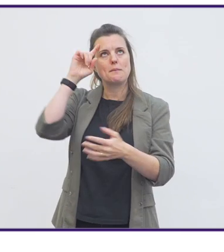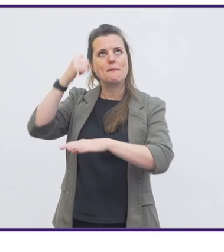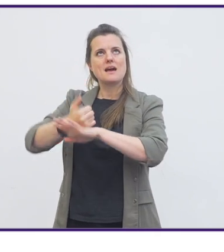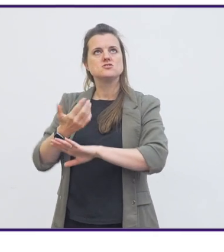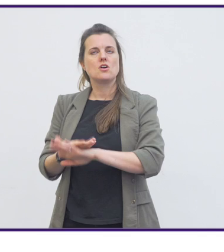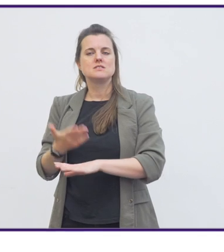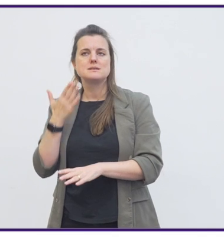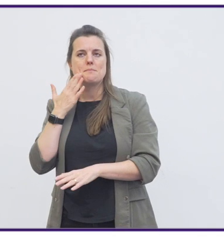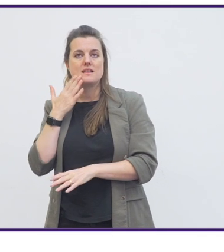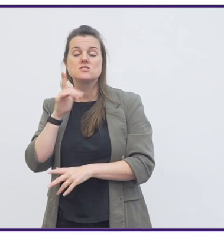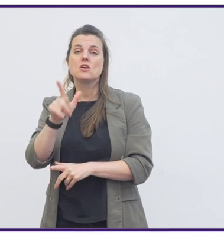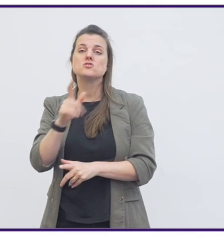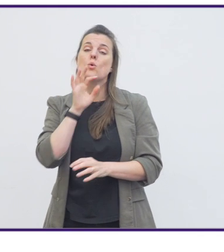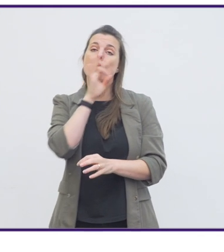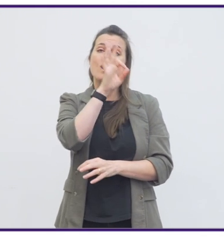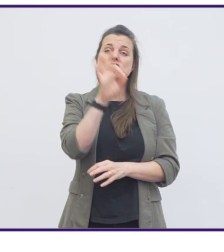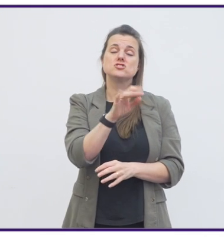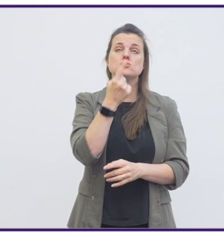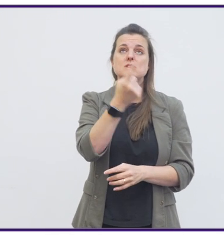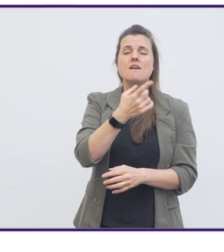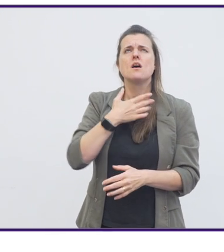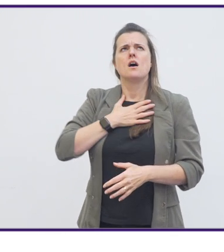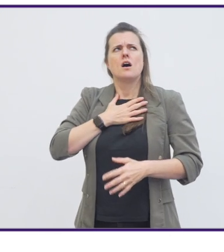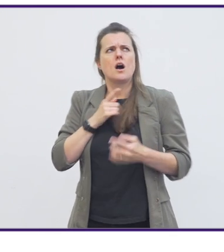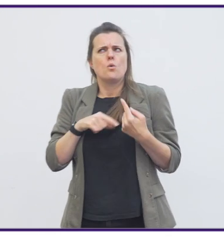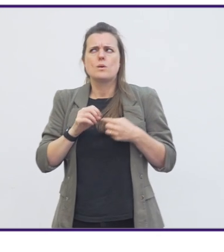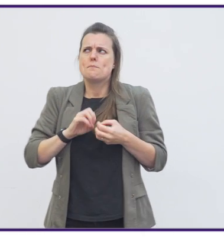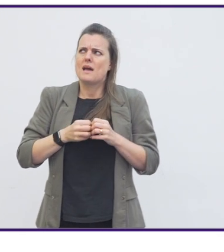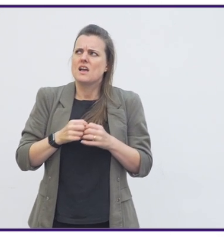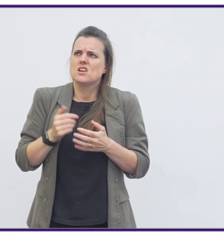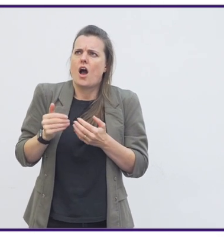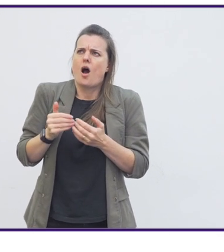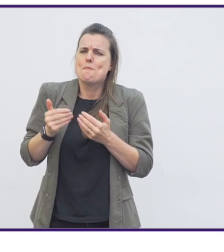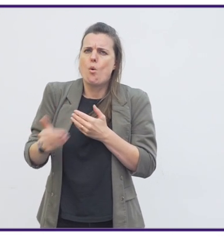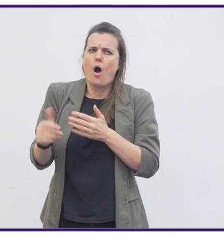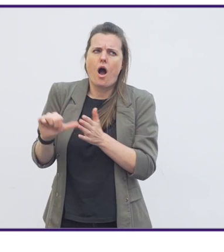are we making this harder than it needs to be? When you consistently ask yourself that question,